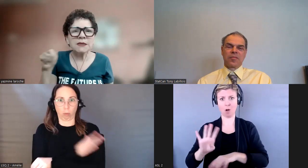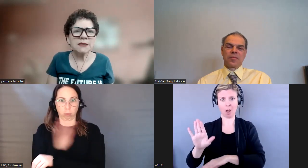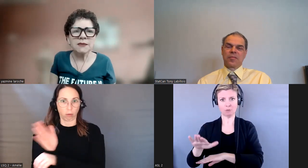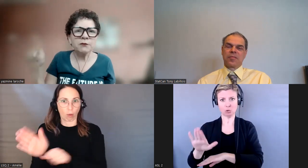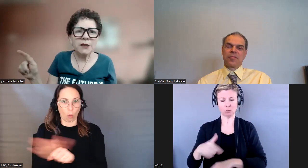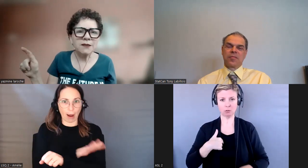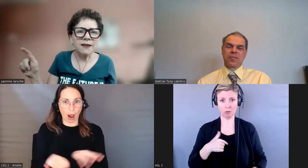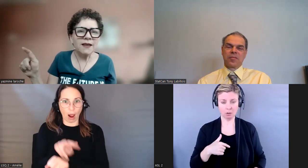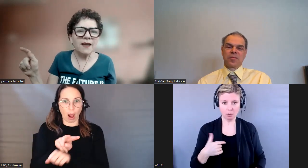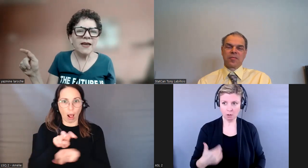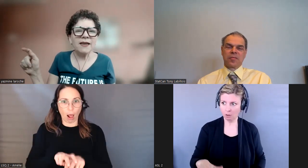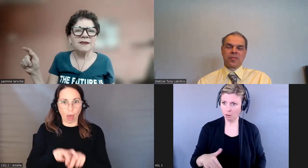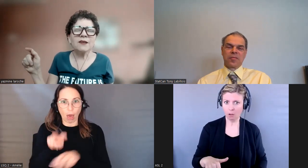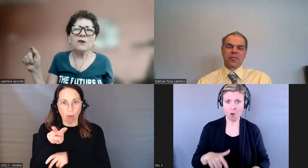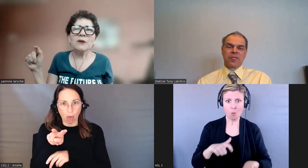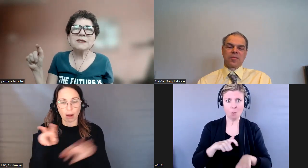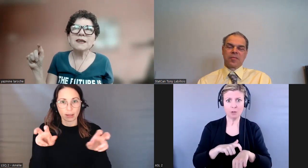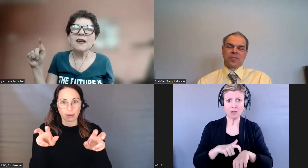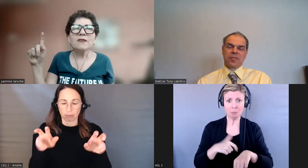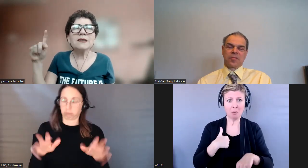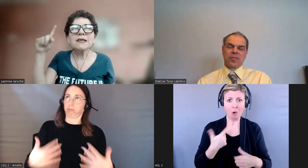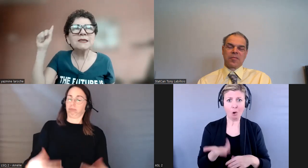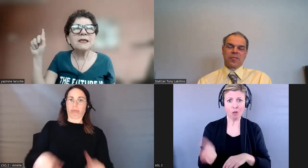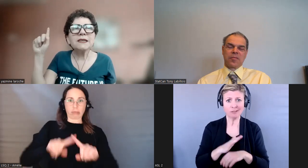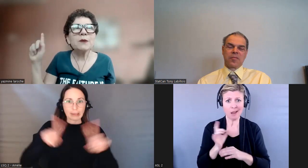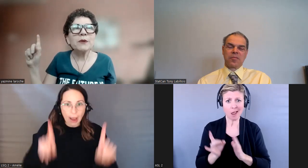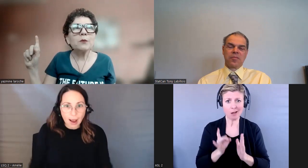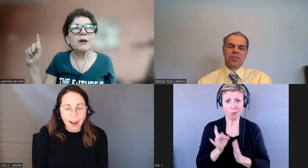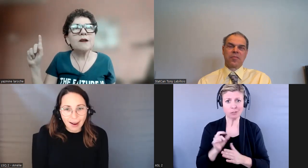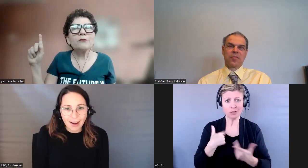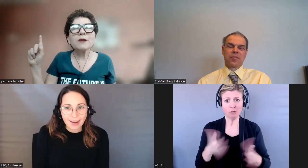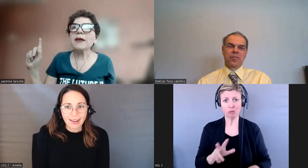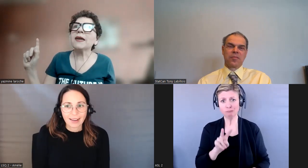this different and you know it's like it's like this little light bulb went off in my